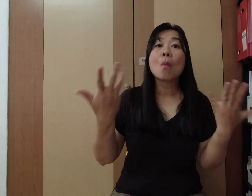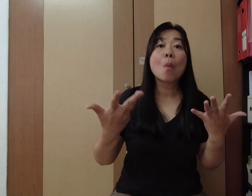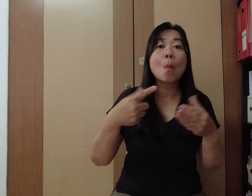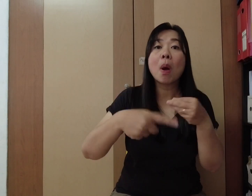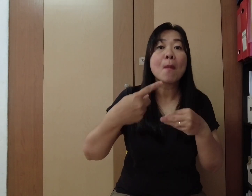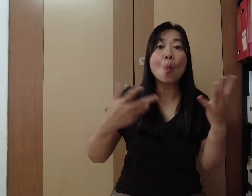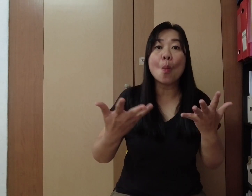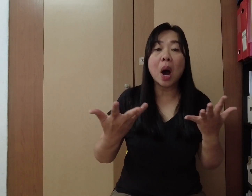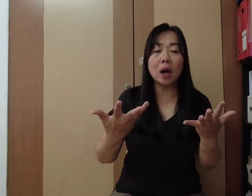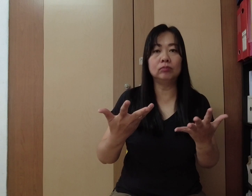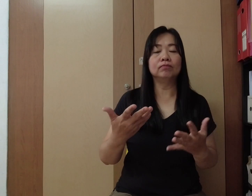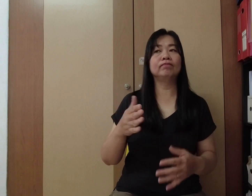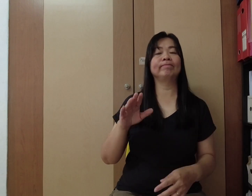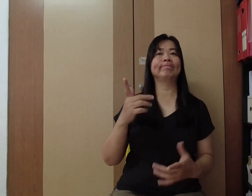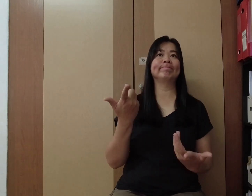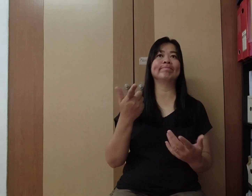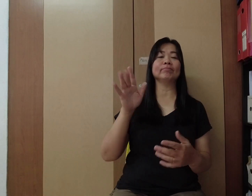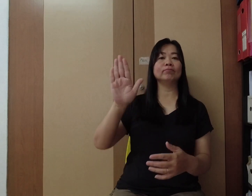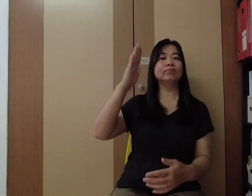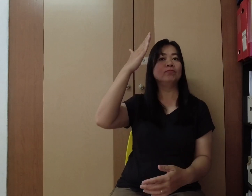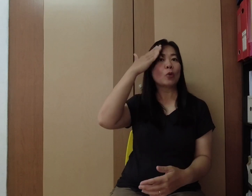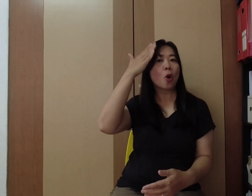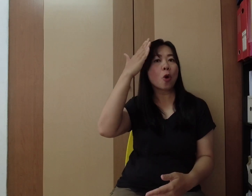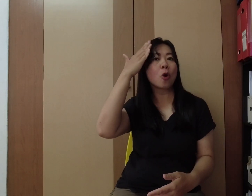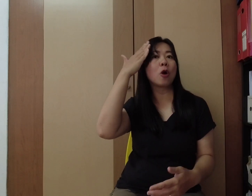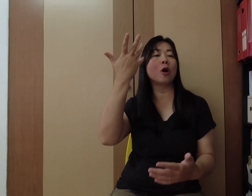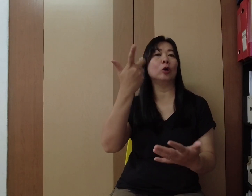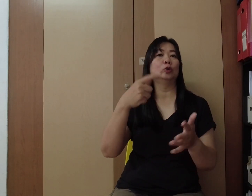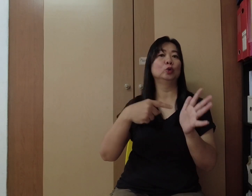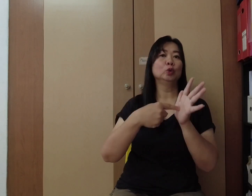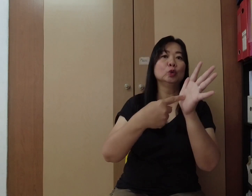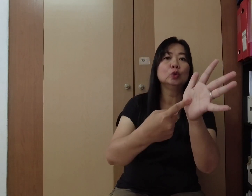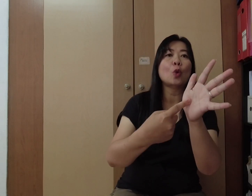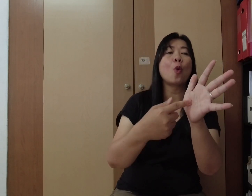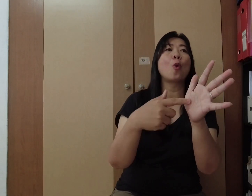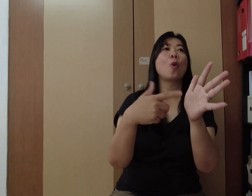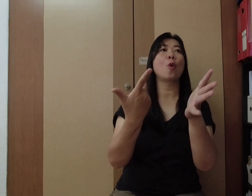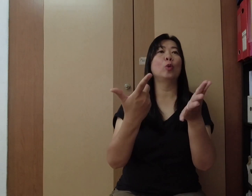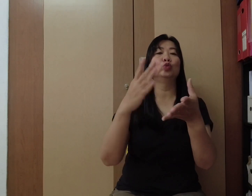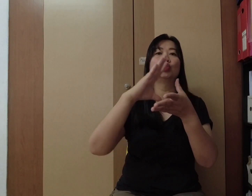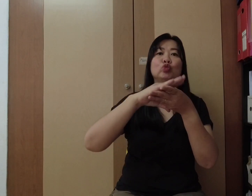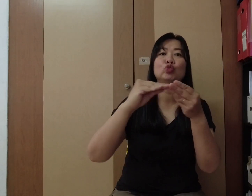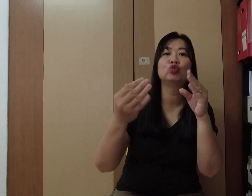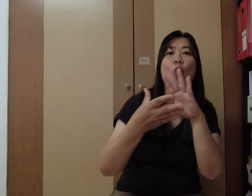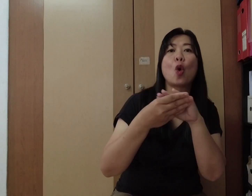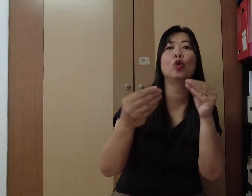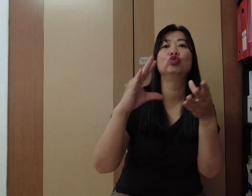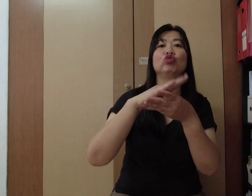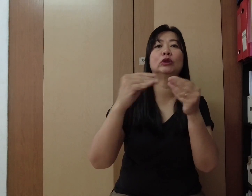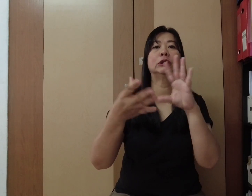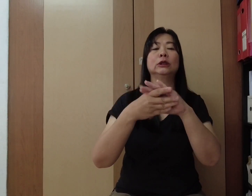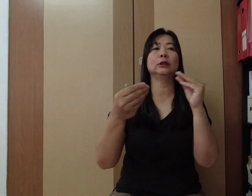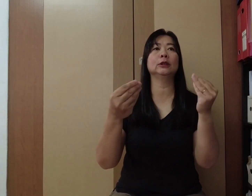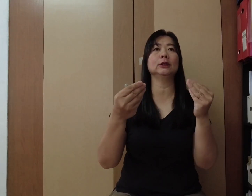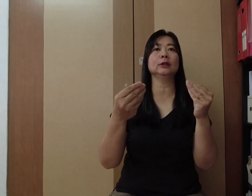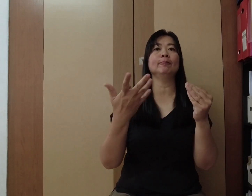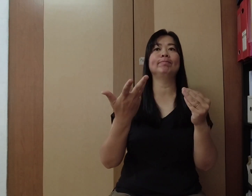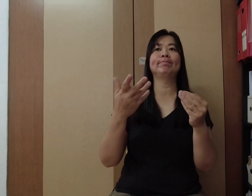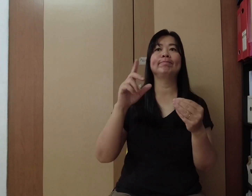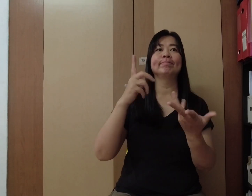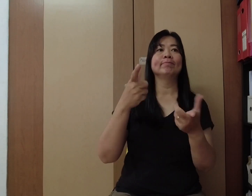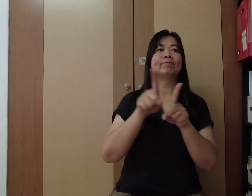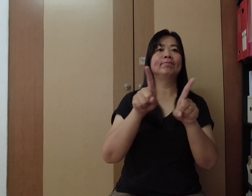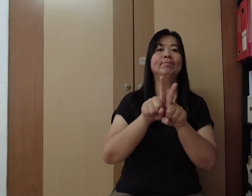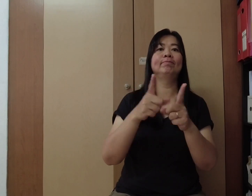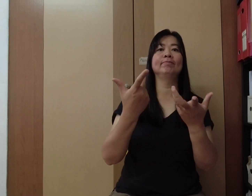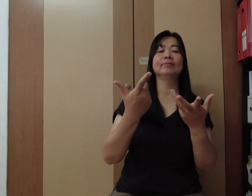Her blogs consist of stories about Deaf people,